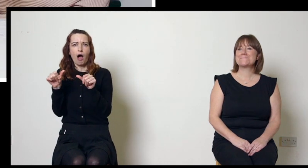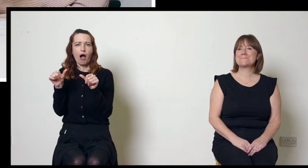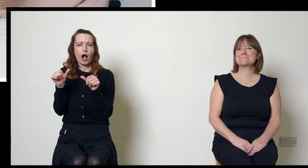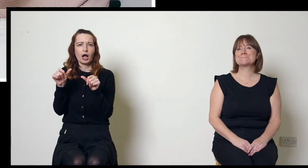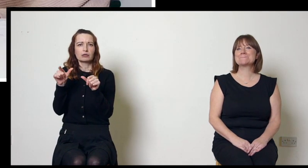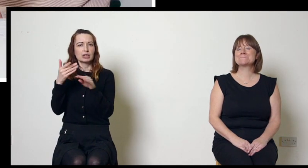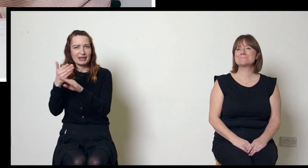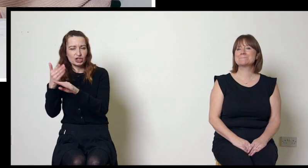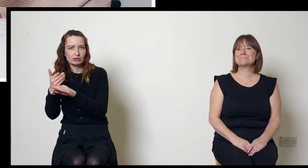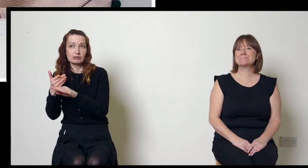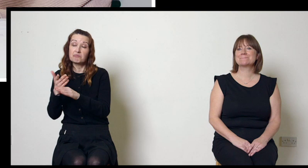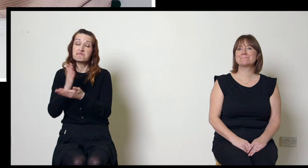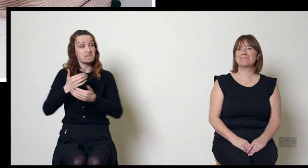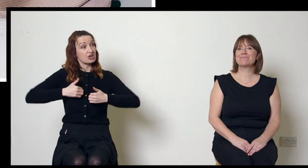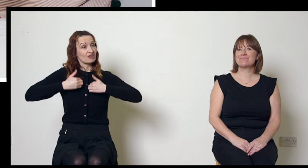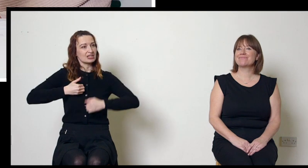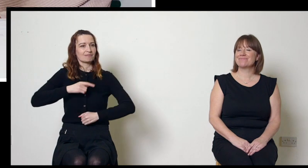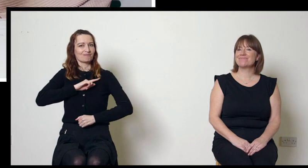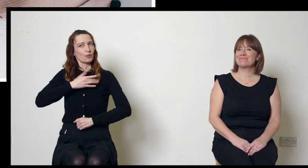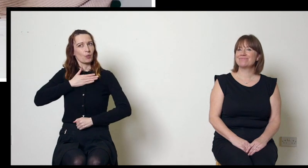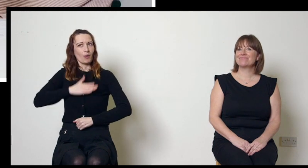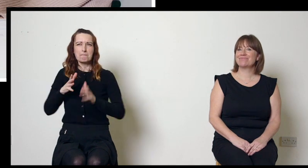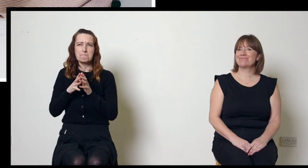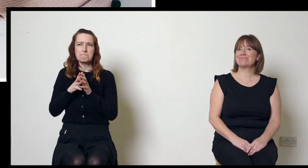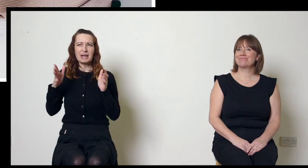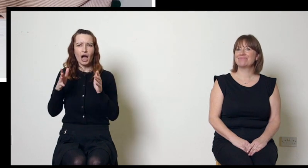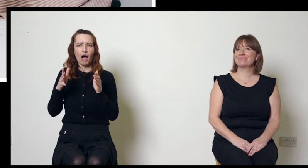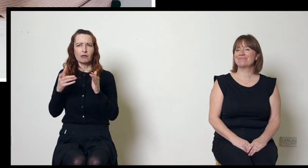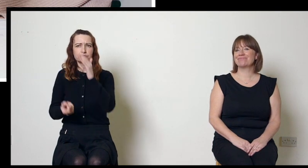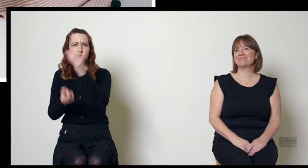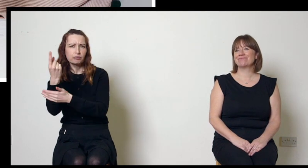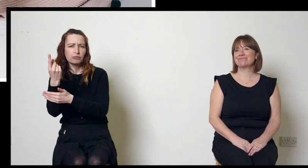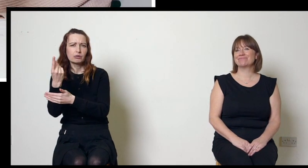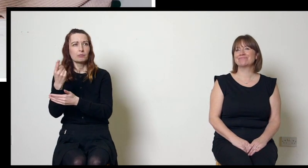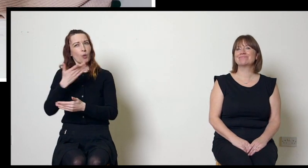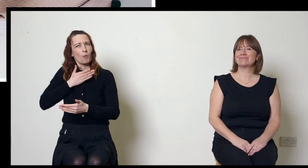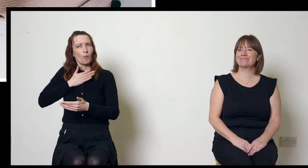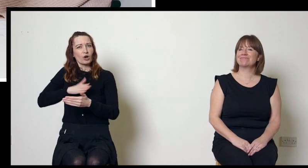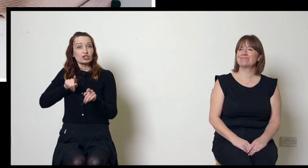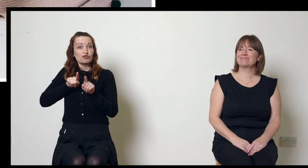So we wanted to have the bigger commissions, but we wanted to try experiment really with